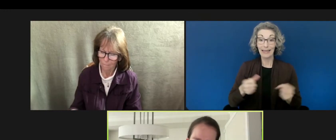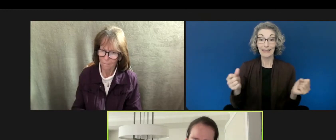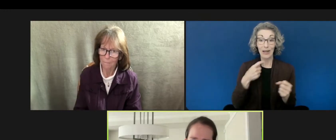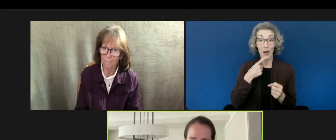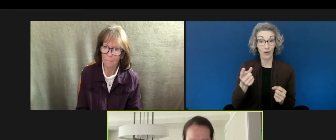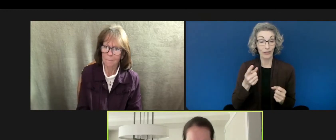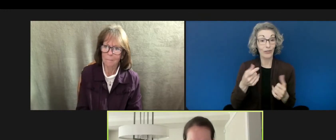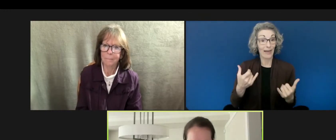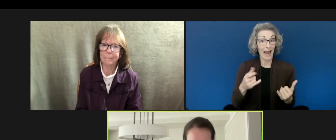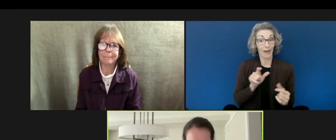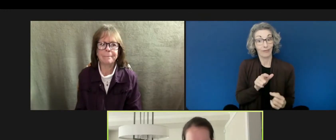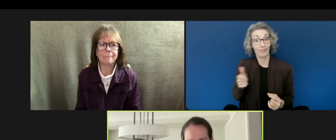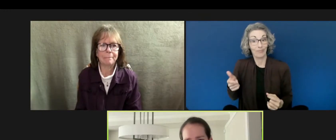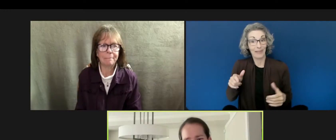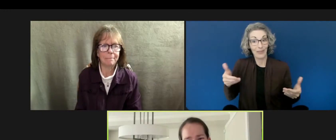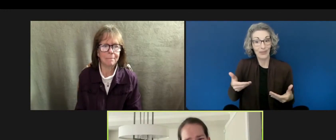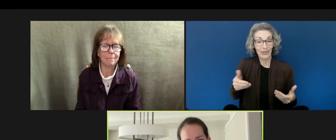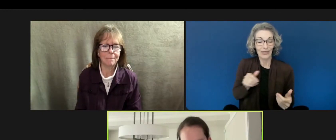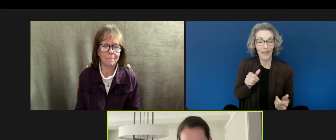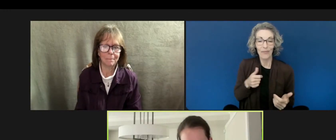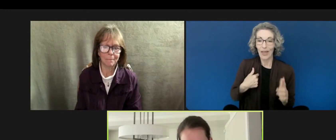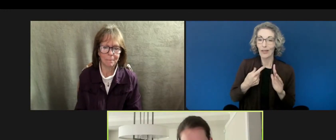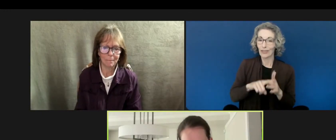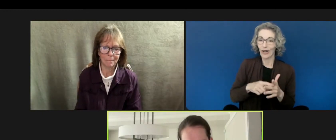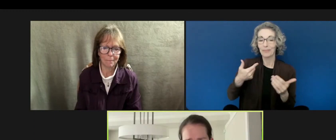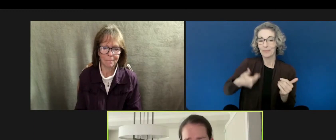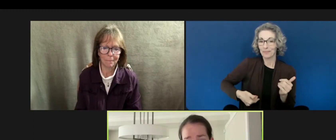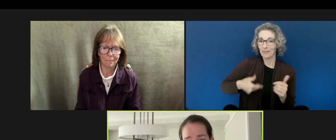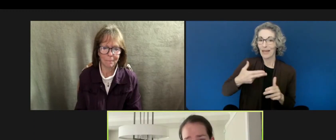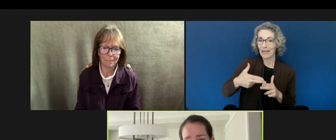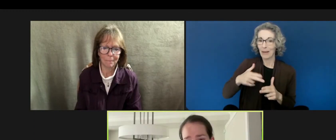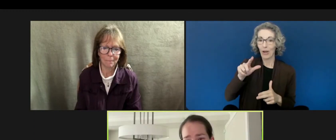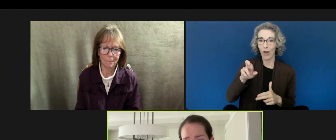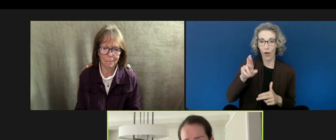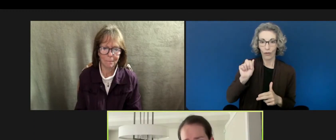I will start us off, my name is Laura, I go by she and her,